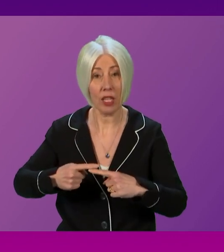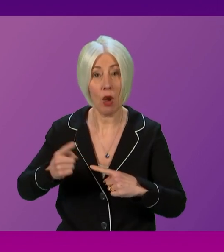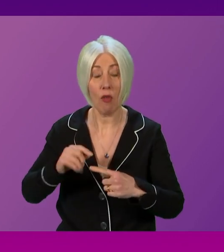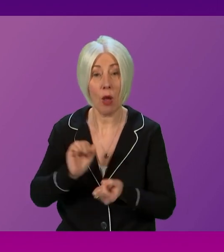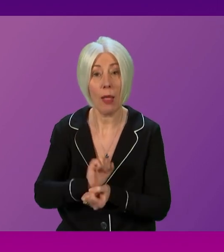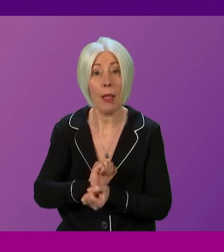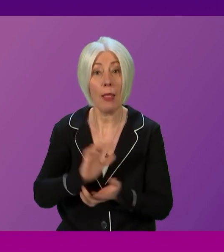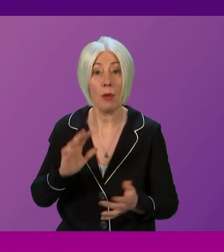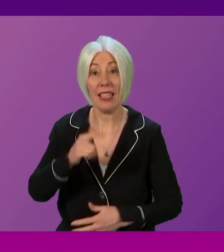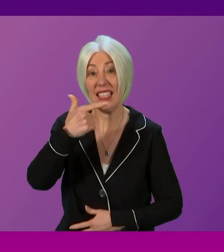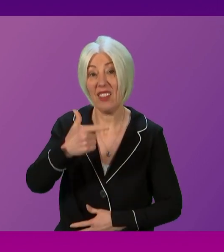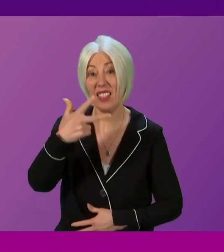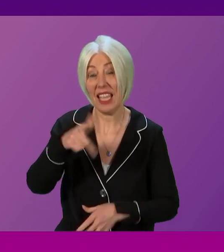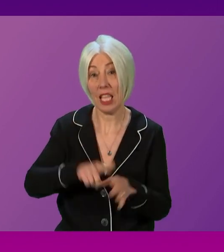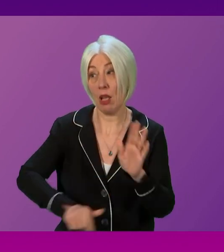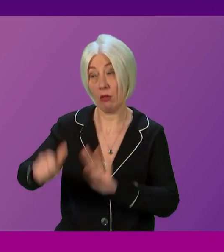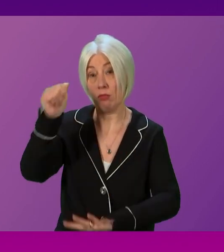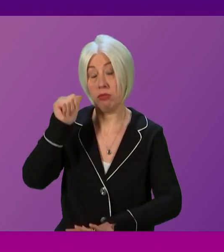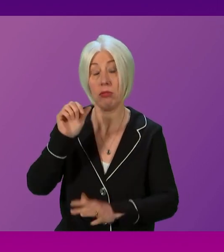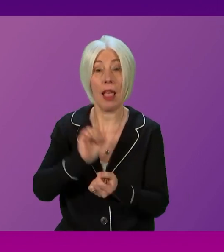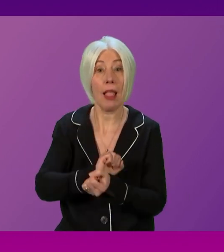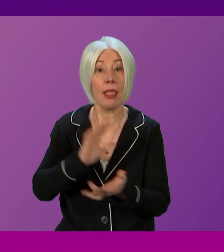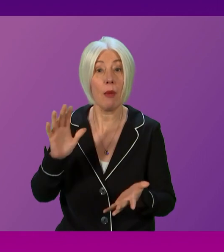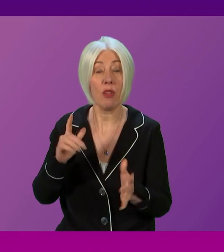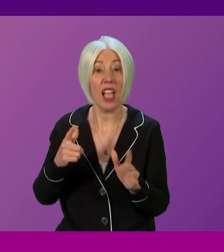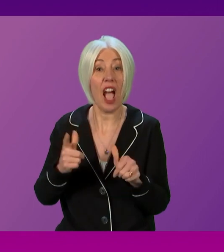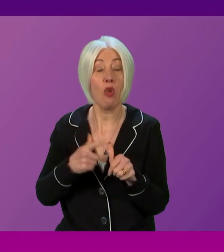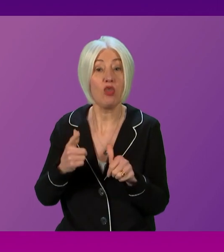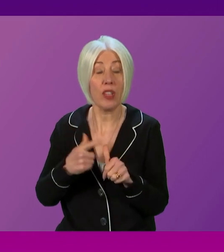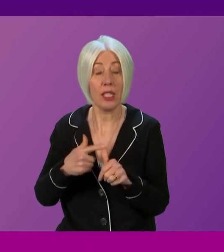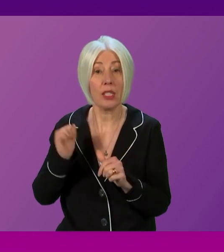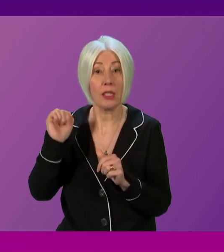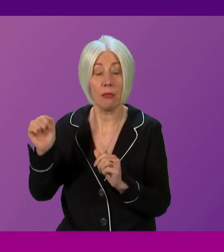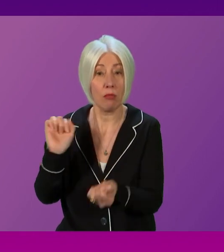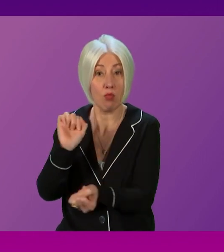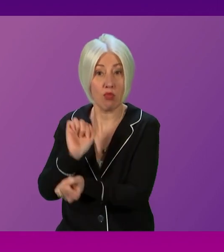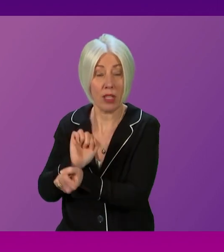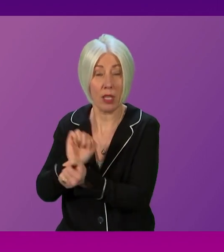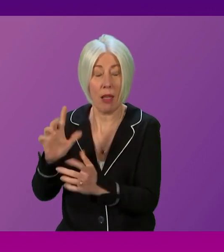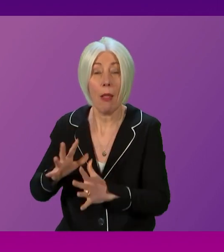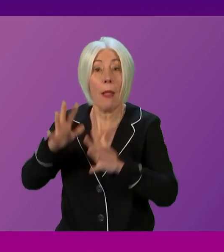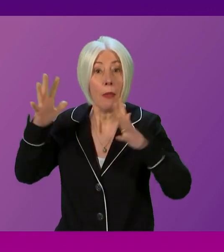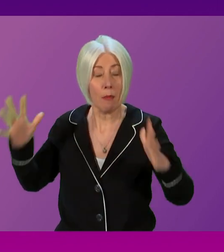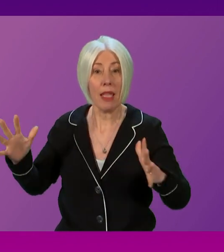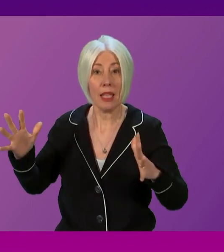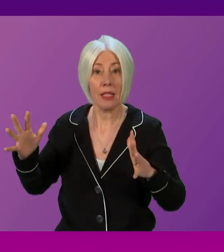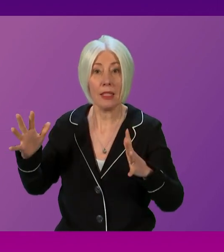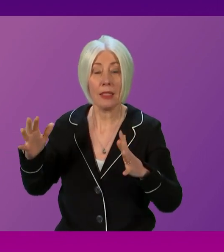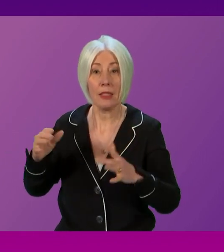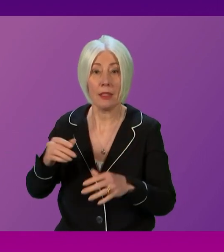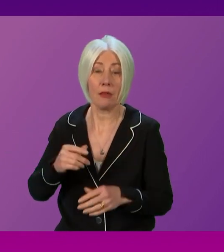78 years ago, of Auschwitz-Birkenau, the largest Nazi death camp.